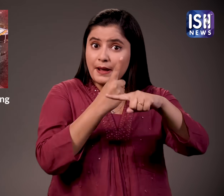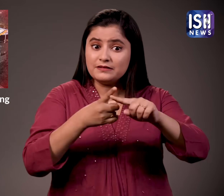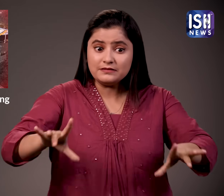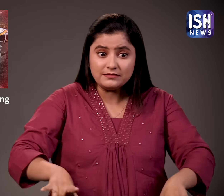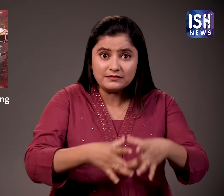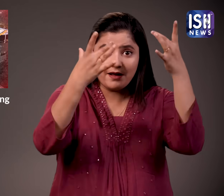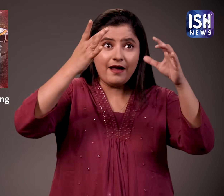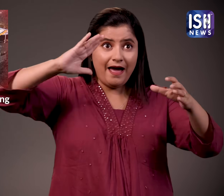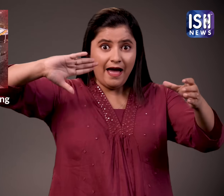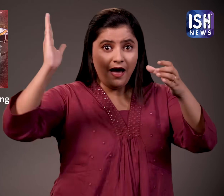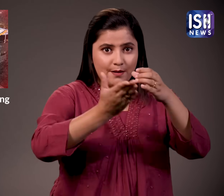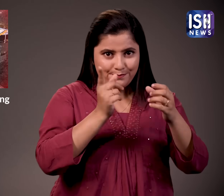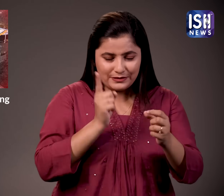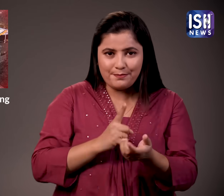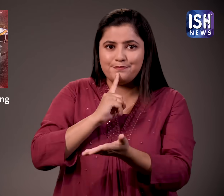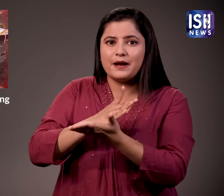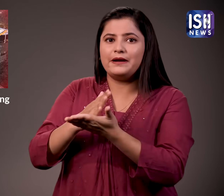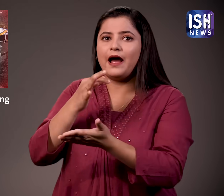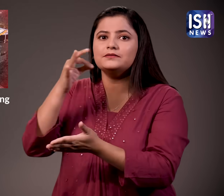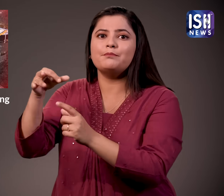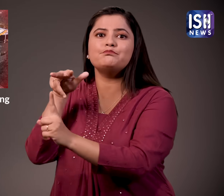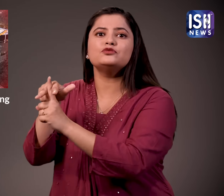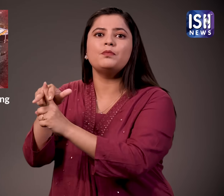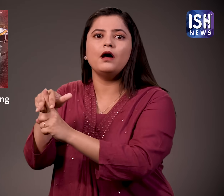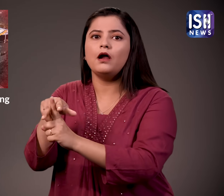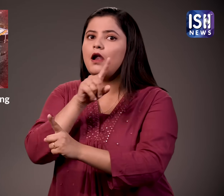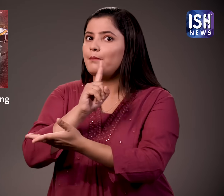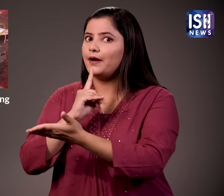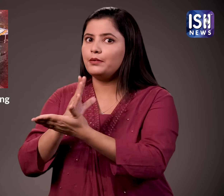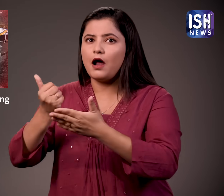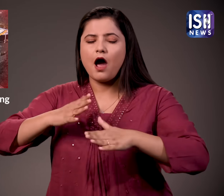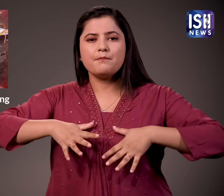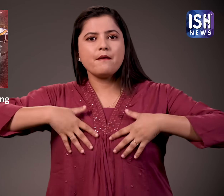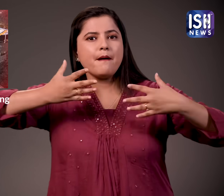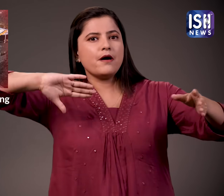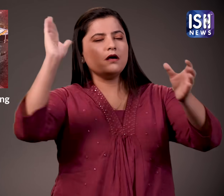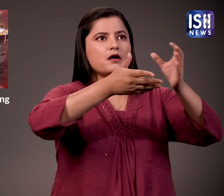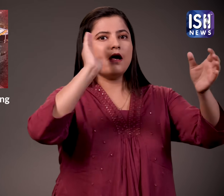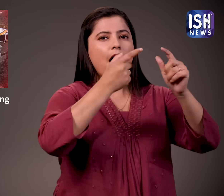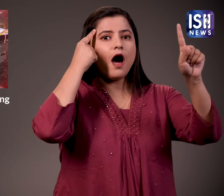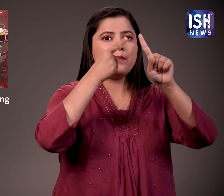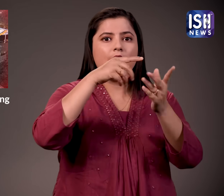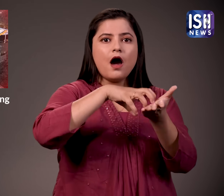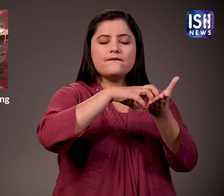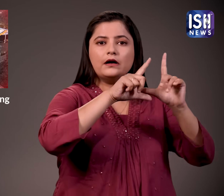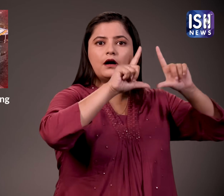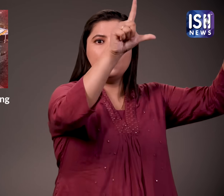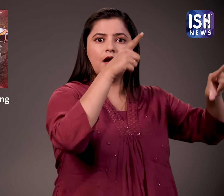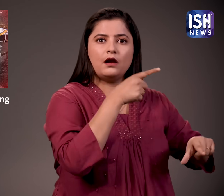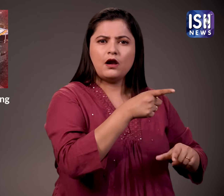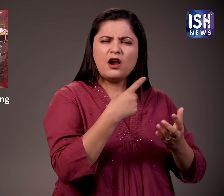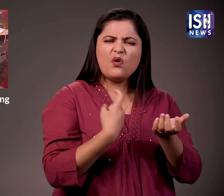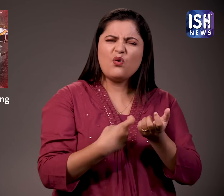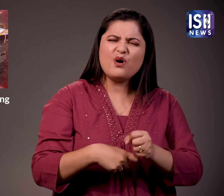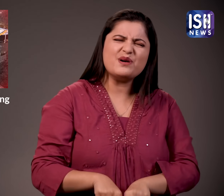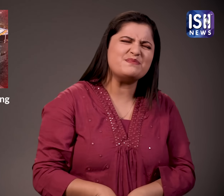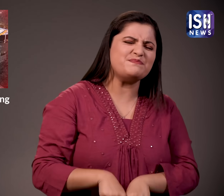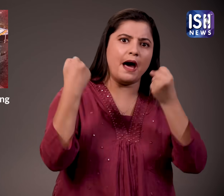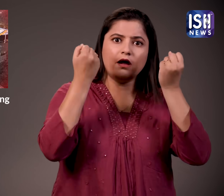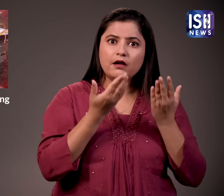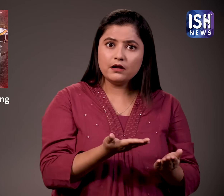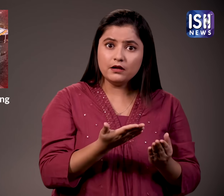They are accused of cutting down trees without BMC's permission, just for putting up hoardings. Gross violation of rules!